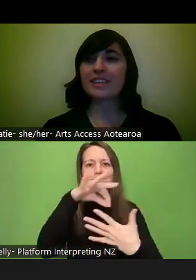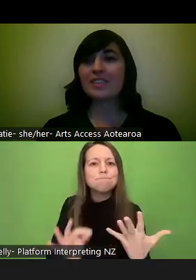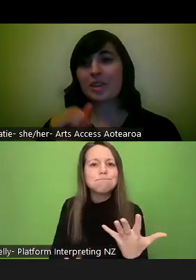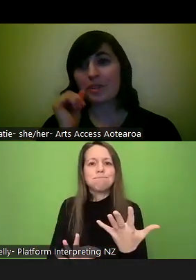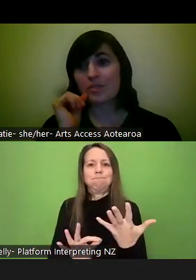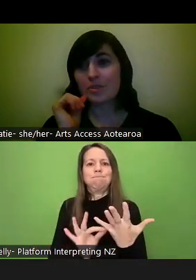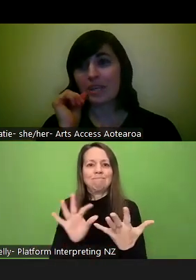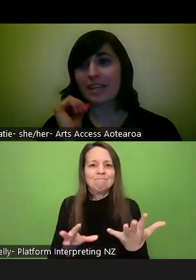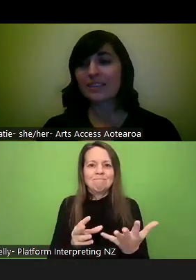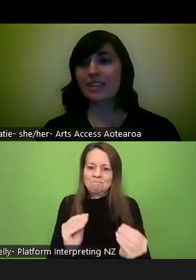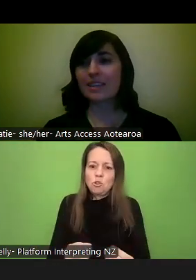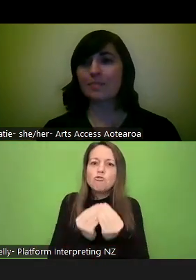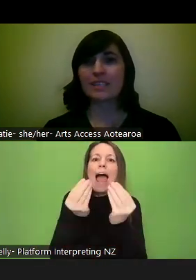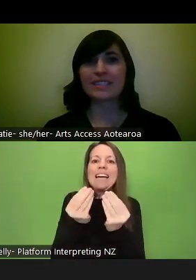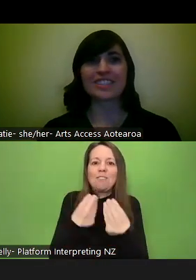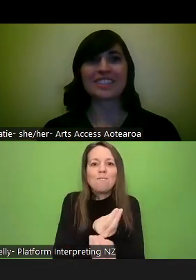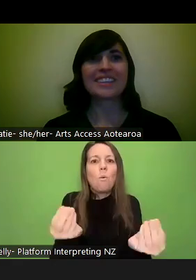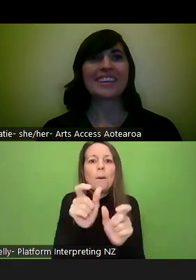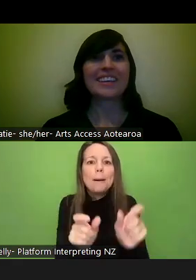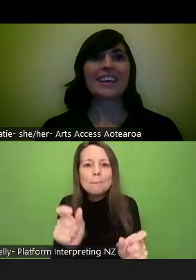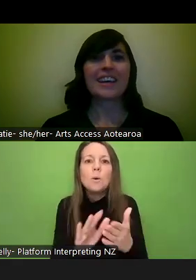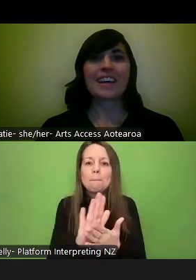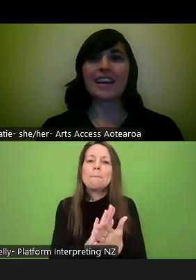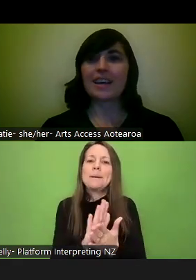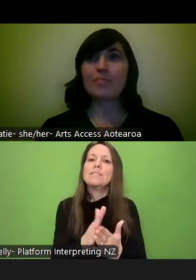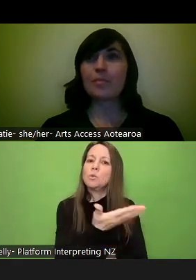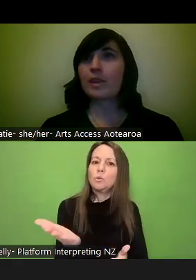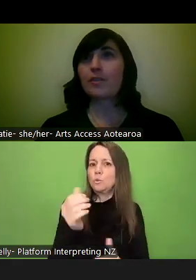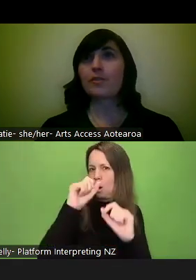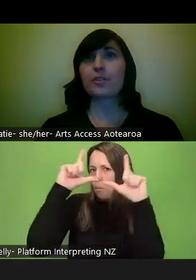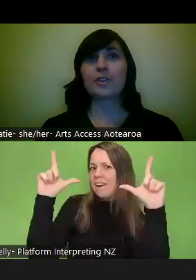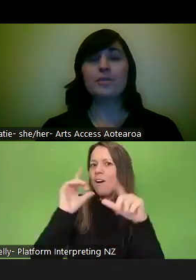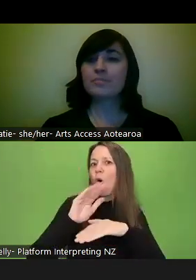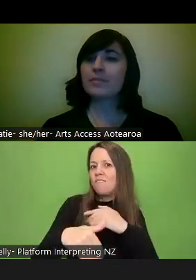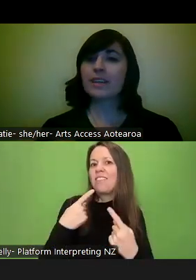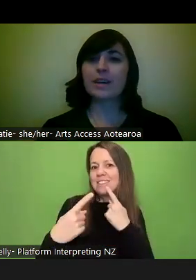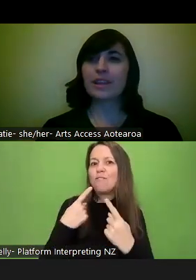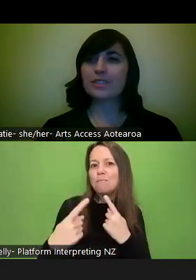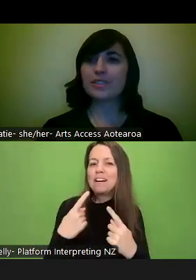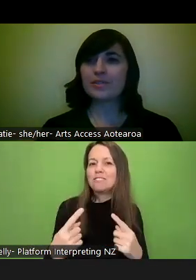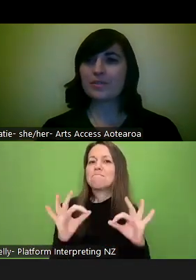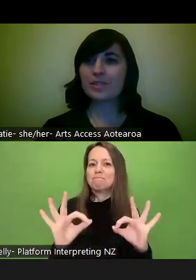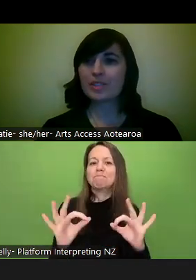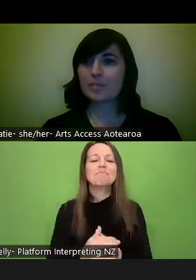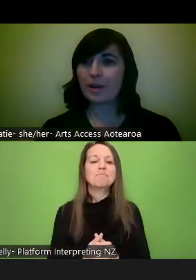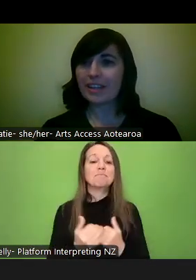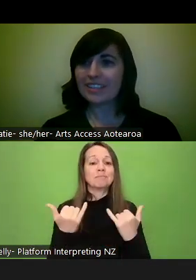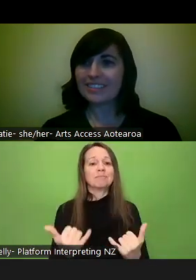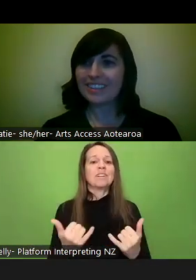thank you so much for joining, this session. Without further ado, I would love to spotlight,